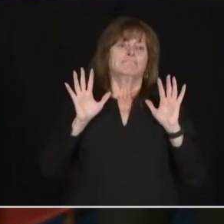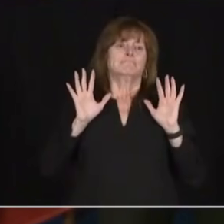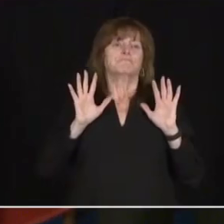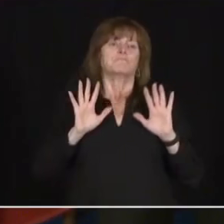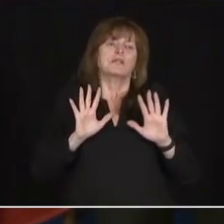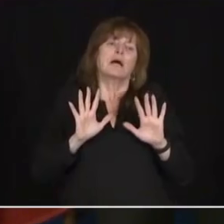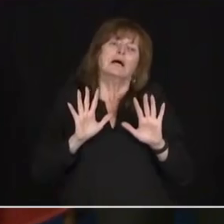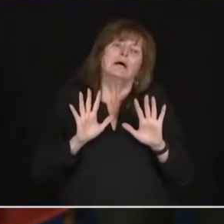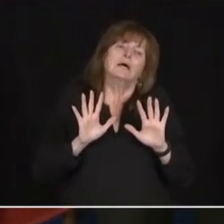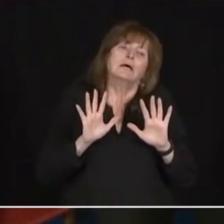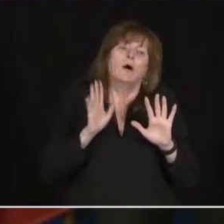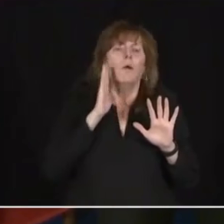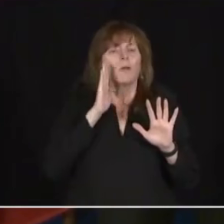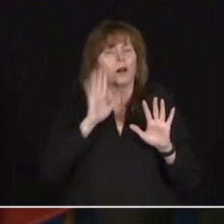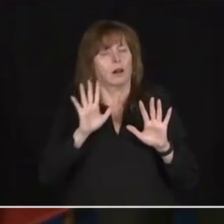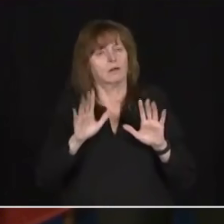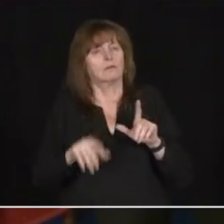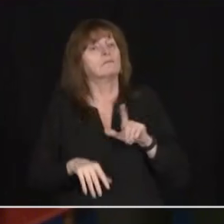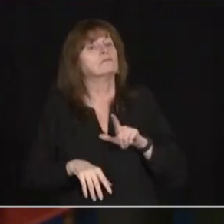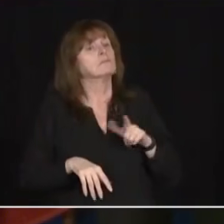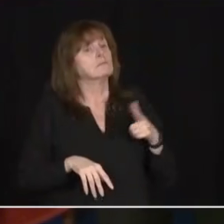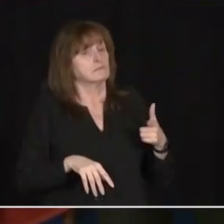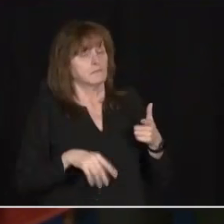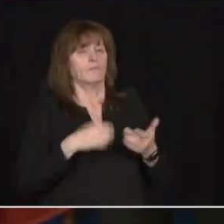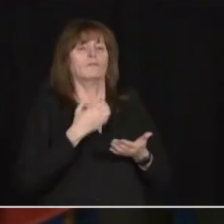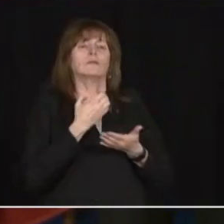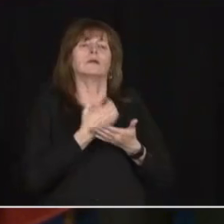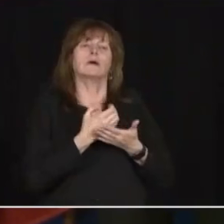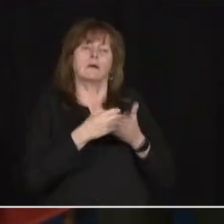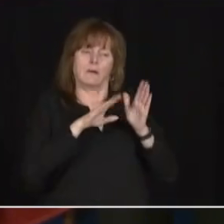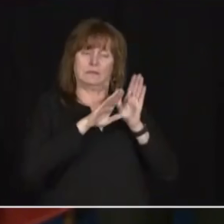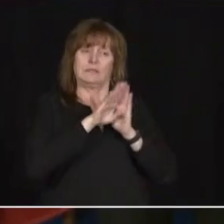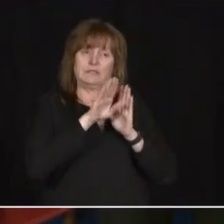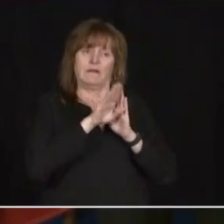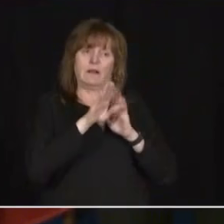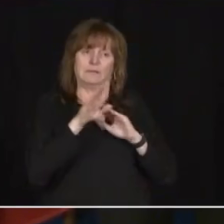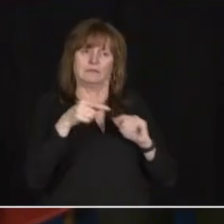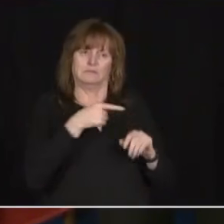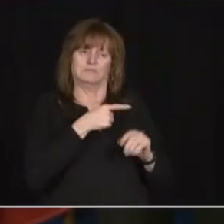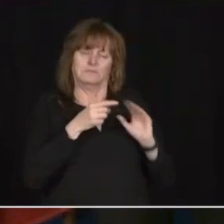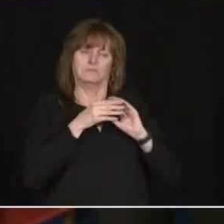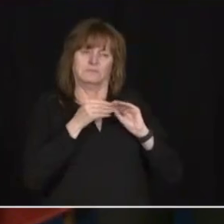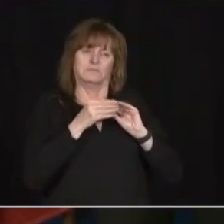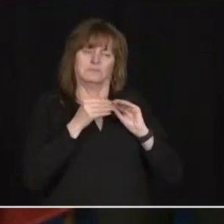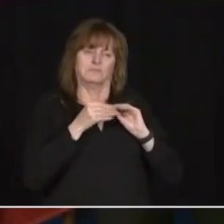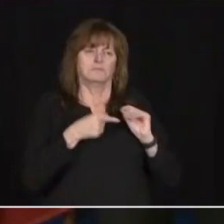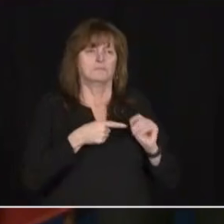I have an idea, why don't I pass this over to the Minister for Economic Development that is